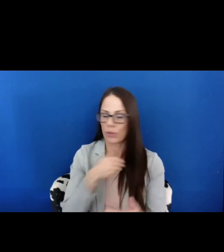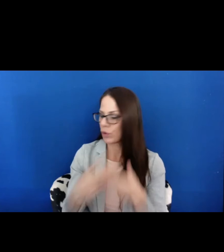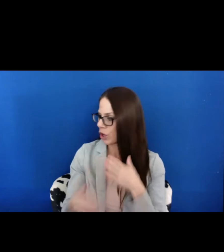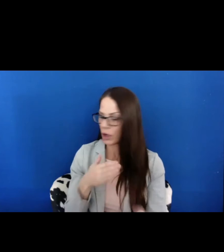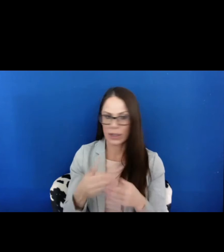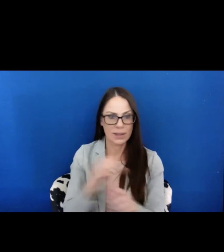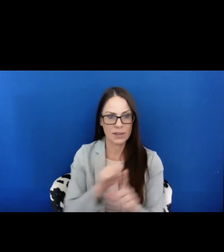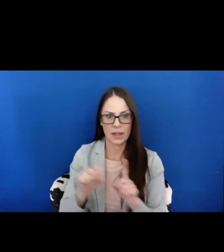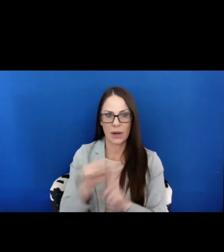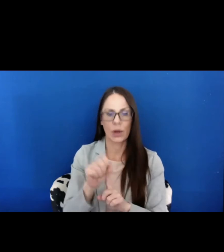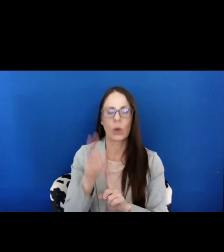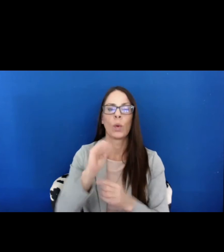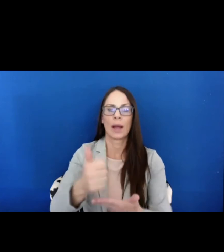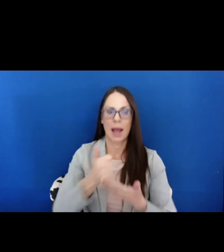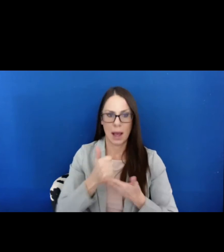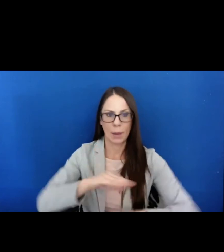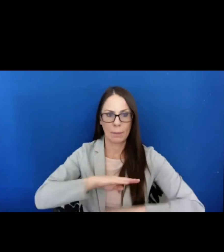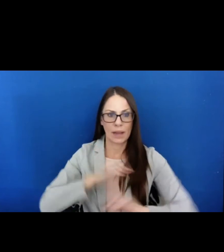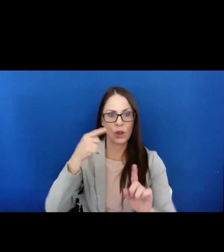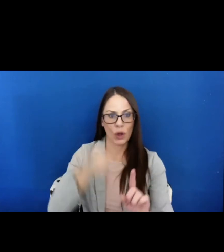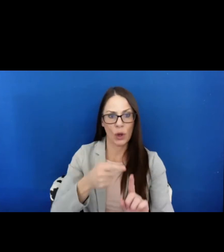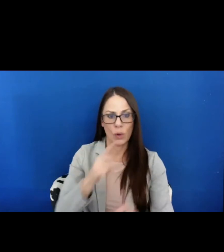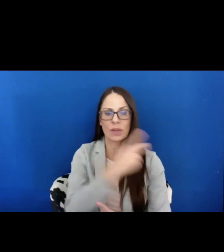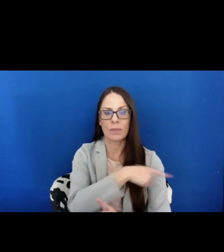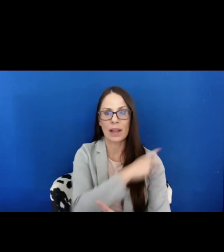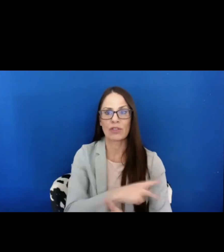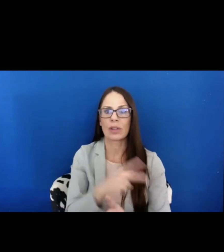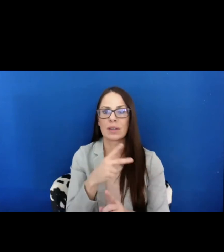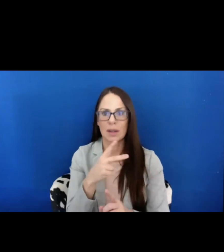15:27:03 goals of patient centered communication and health care justice, more broadly.